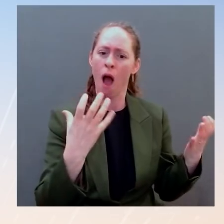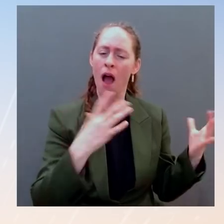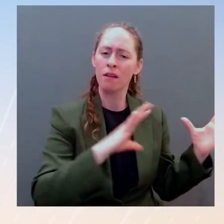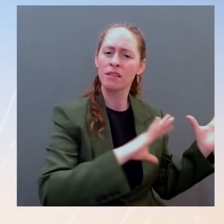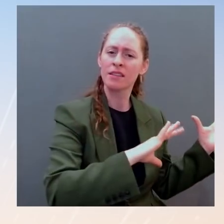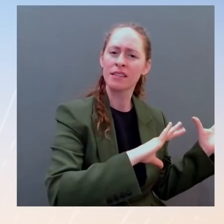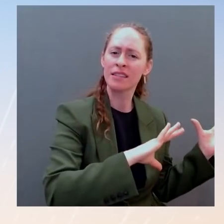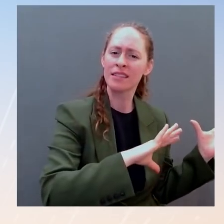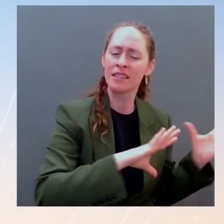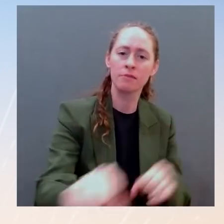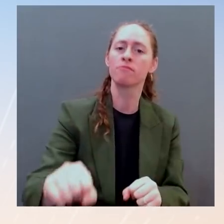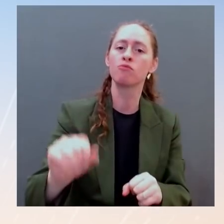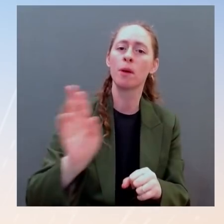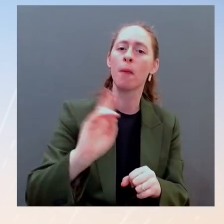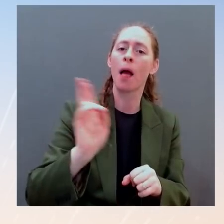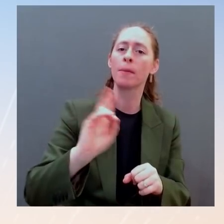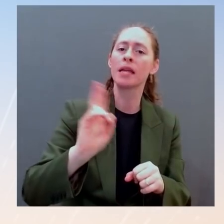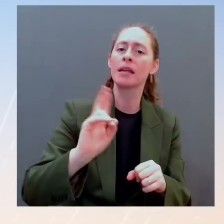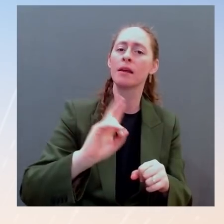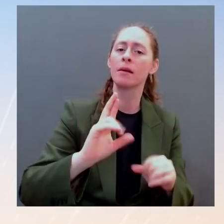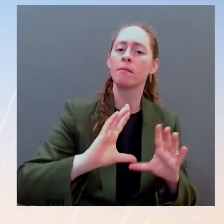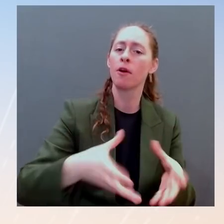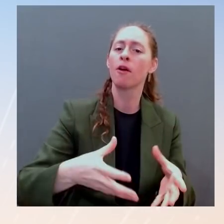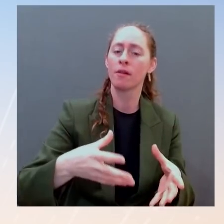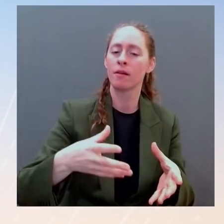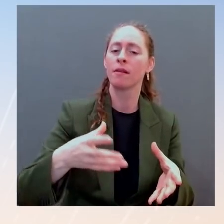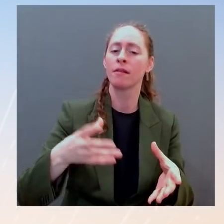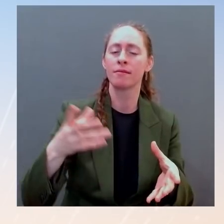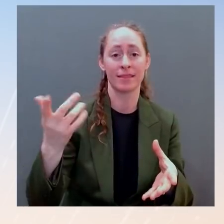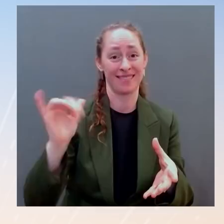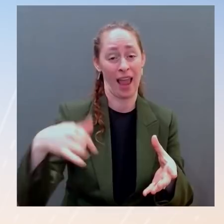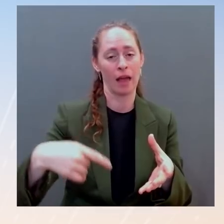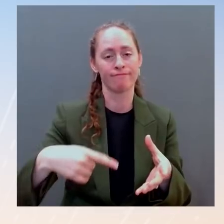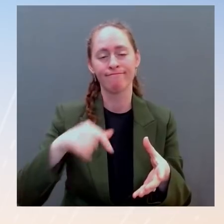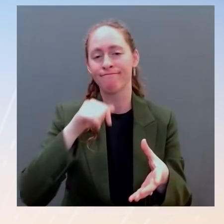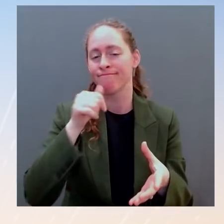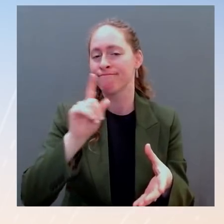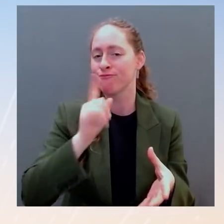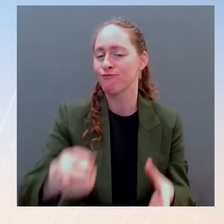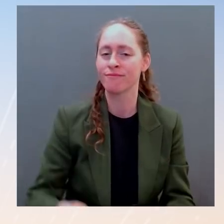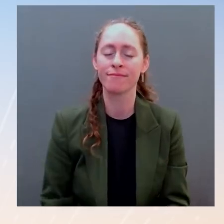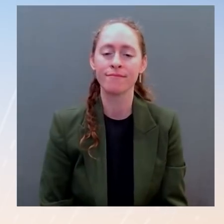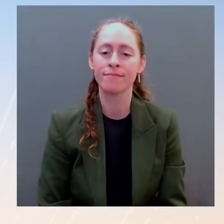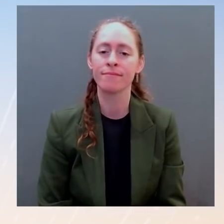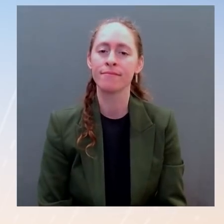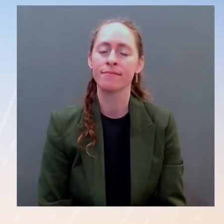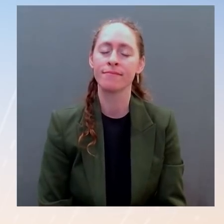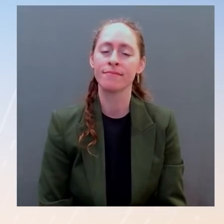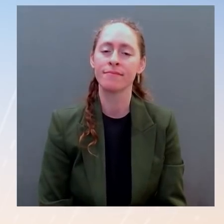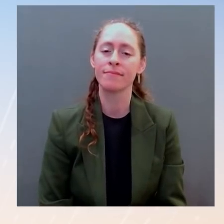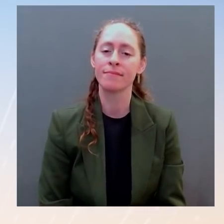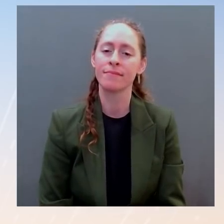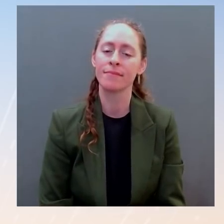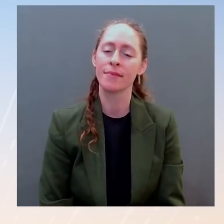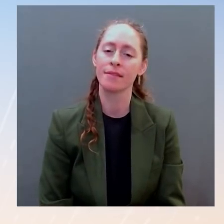should be paying Brazil to protect the Amazon. And he said he's trying to get this done. Ms. Psaki: Mm-hmm. The Press: So what exactly is he trying to do?